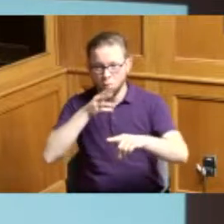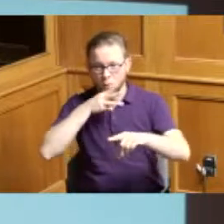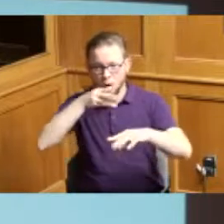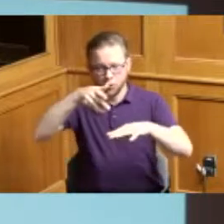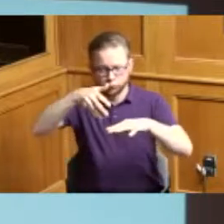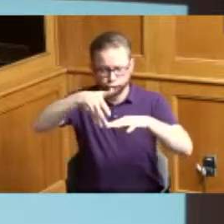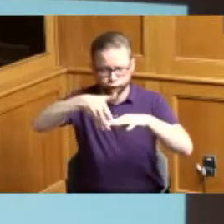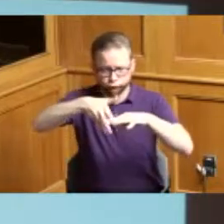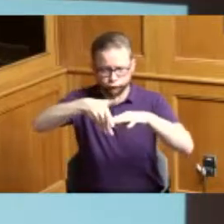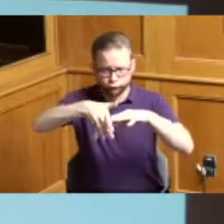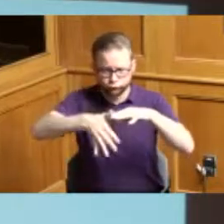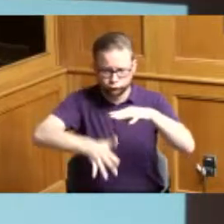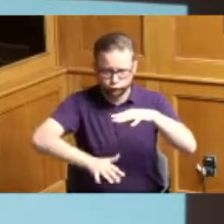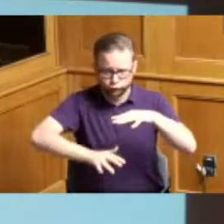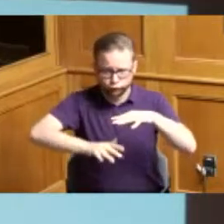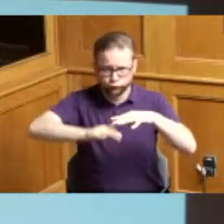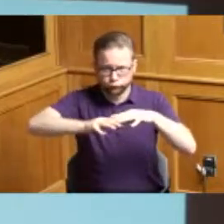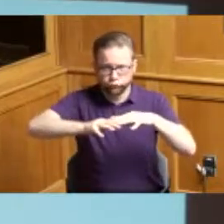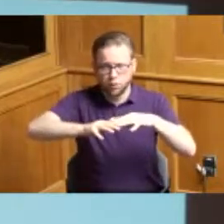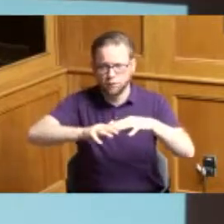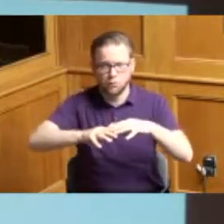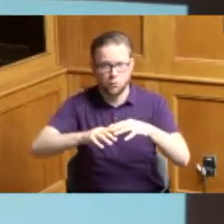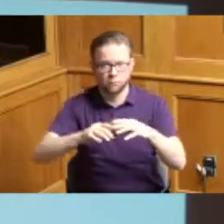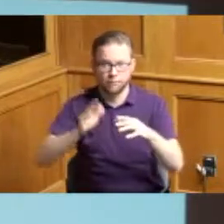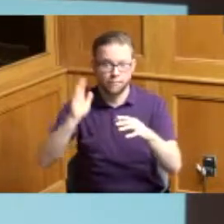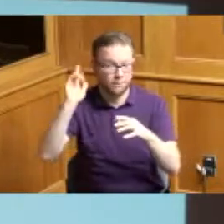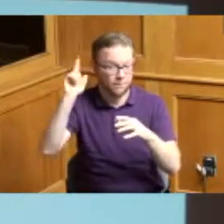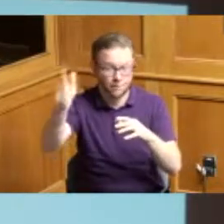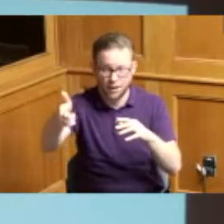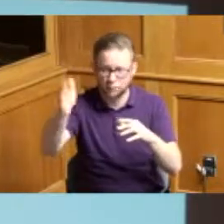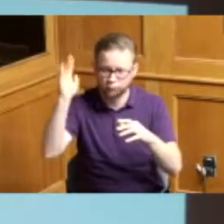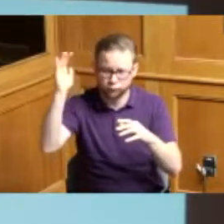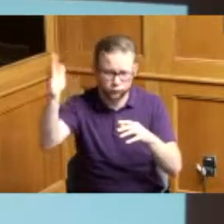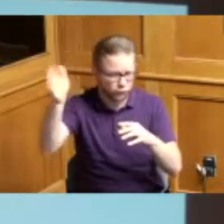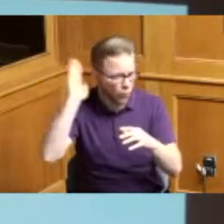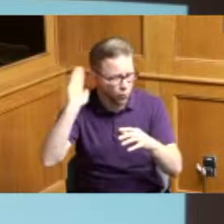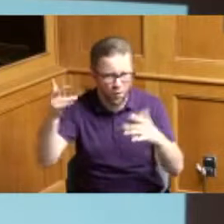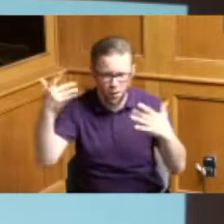now those flows also end up coming into the system in multiple ways one way is what we call